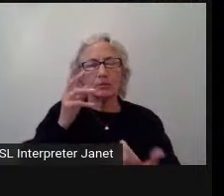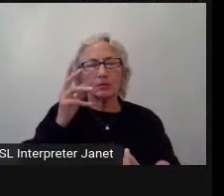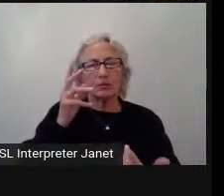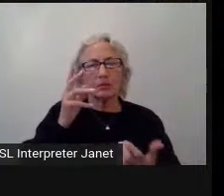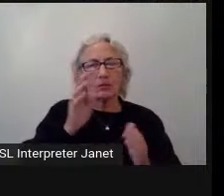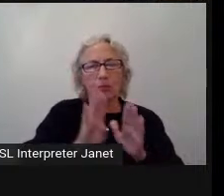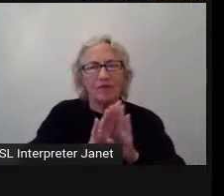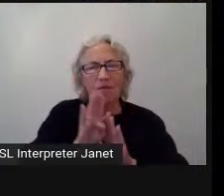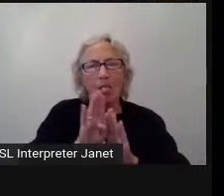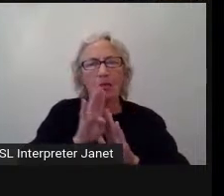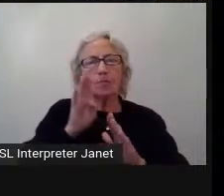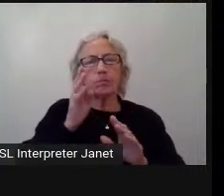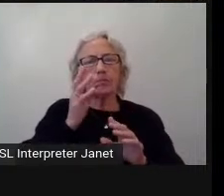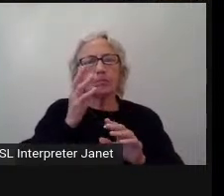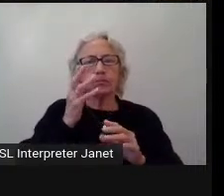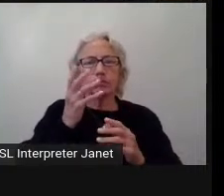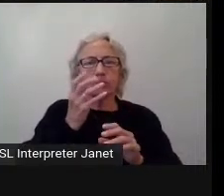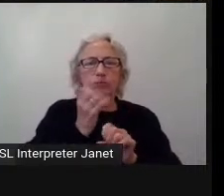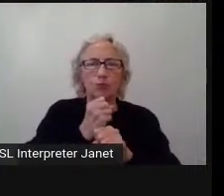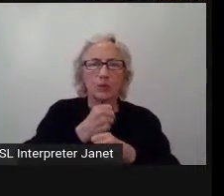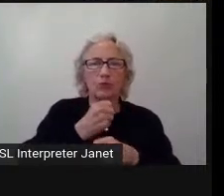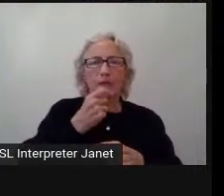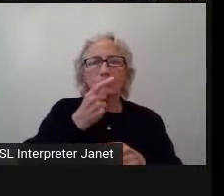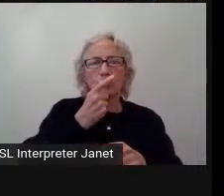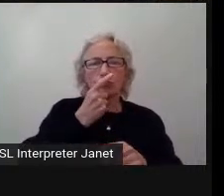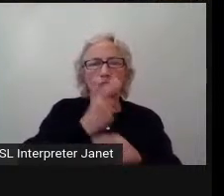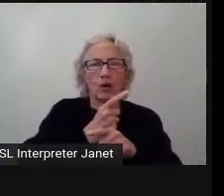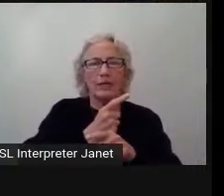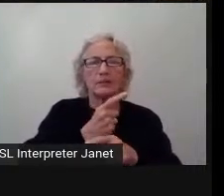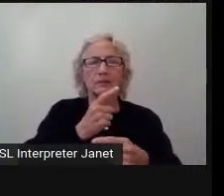Recently we have created a new user experience team.